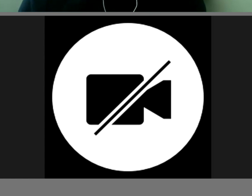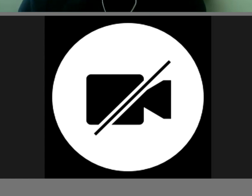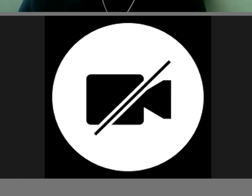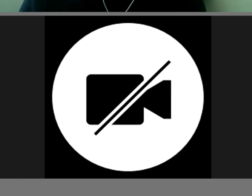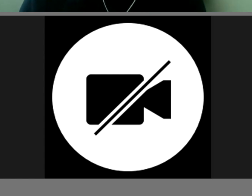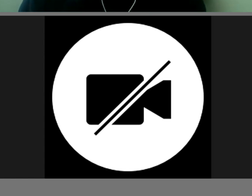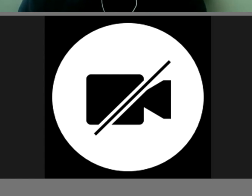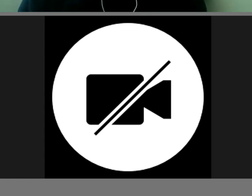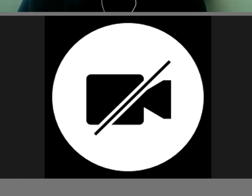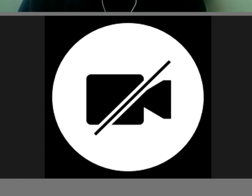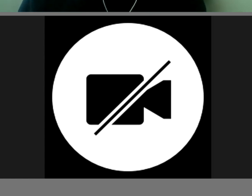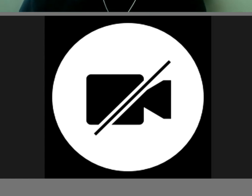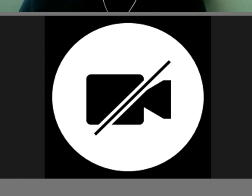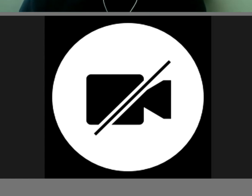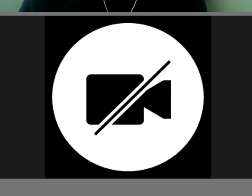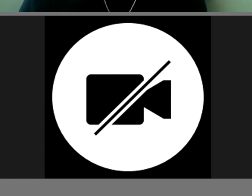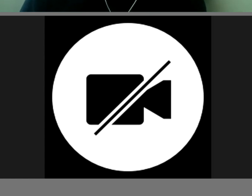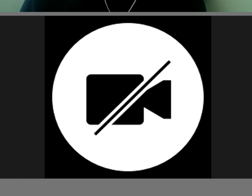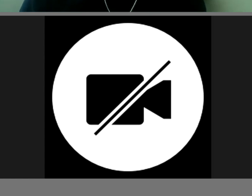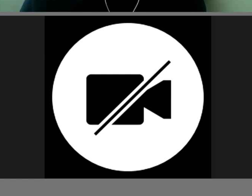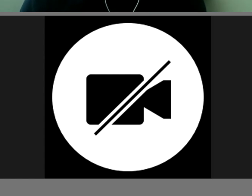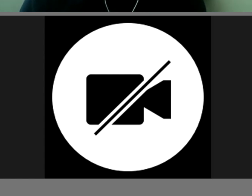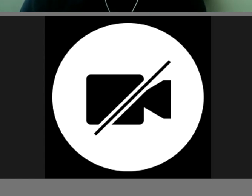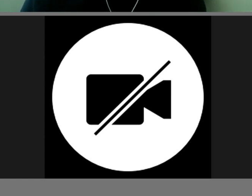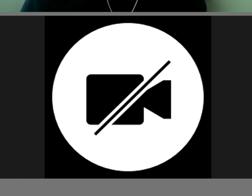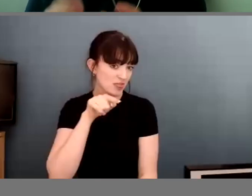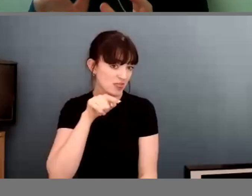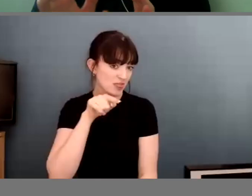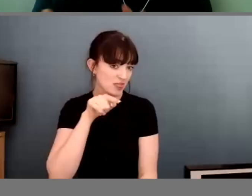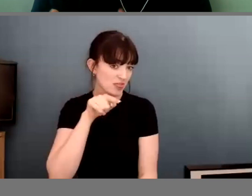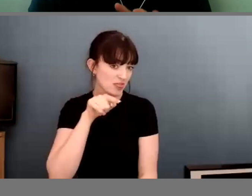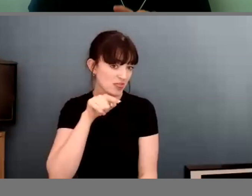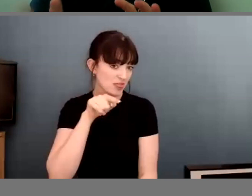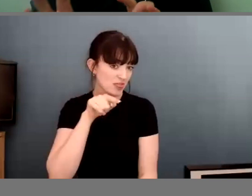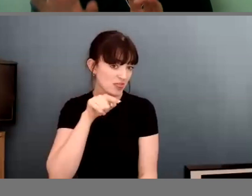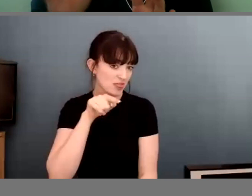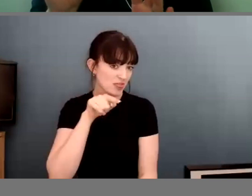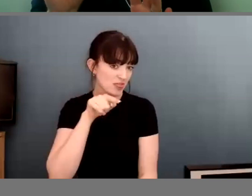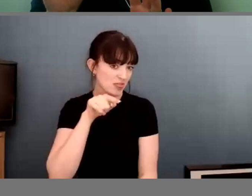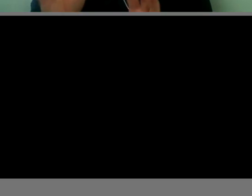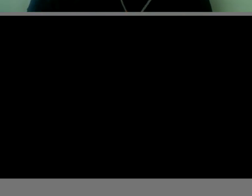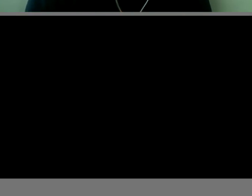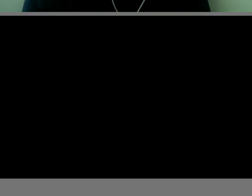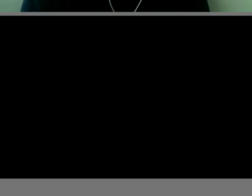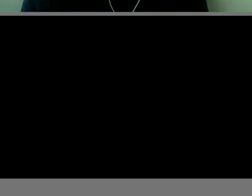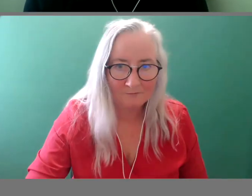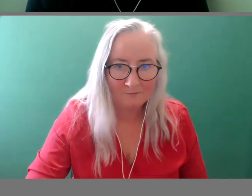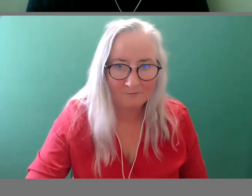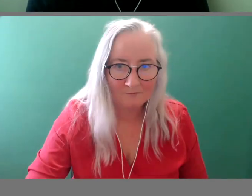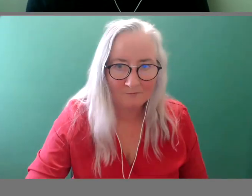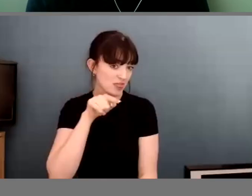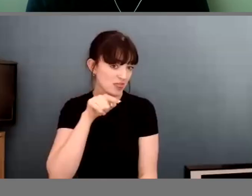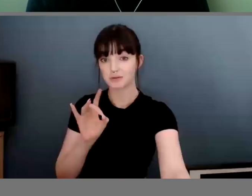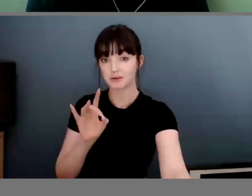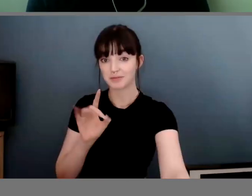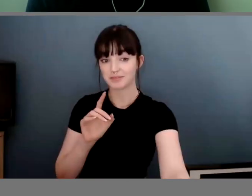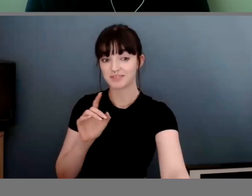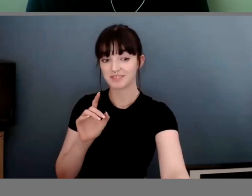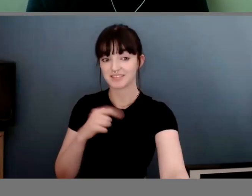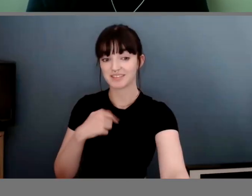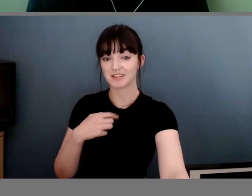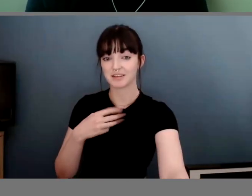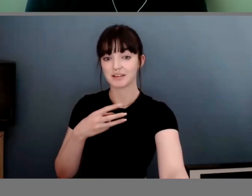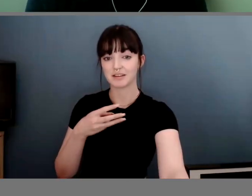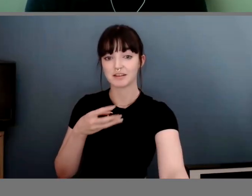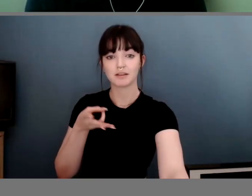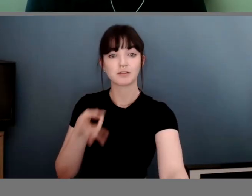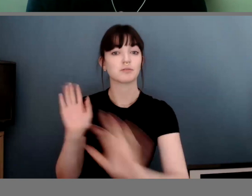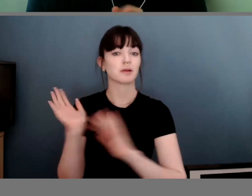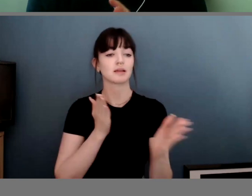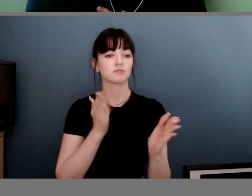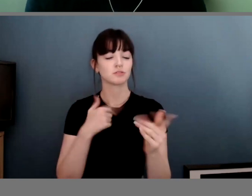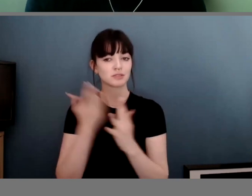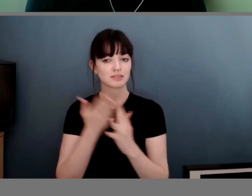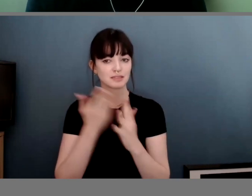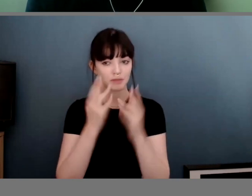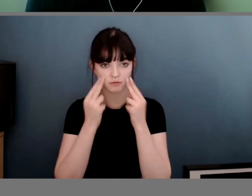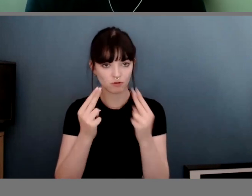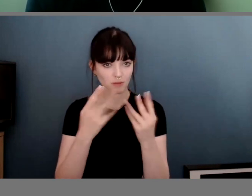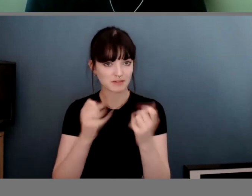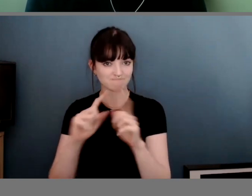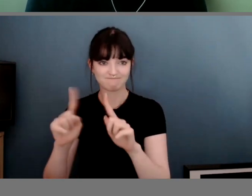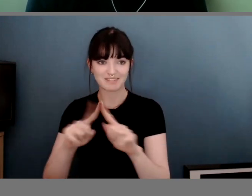introduce accessibility requirements for a range of products and services, that's the focus on